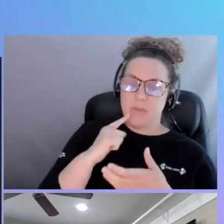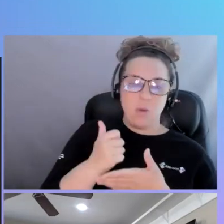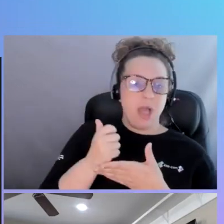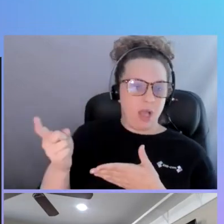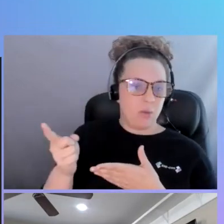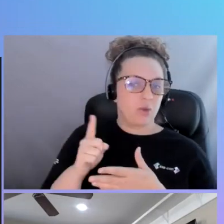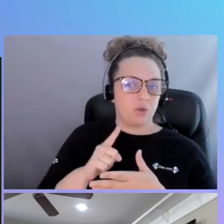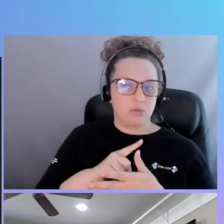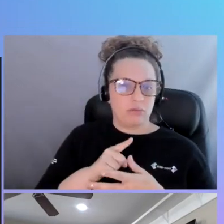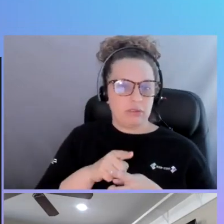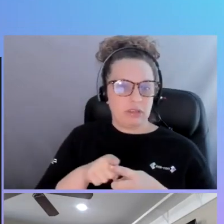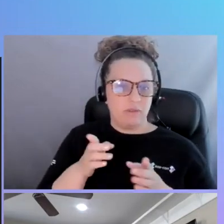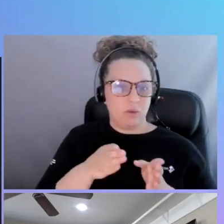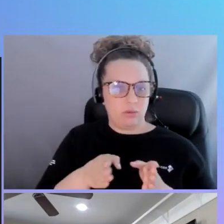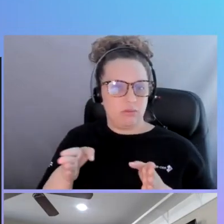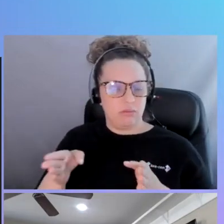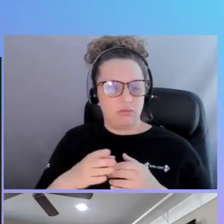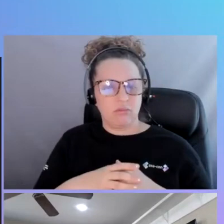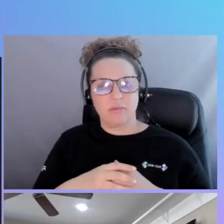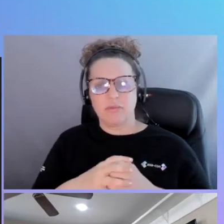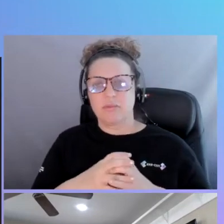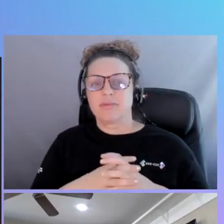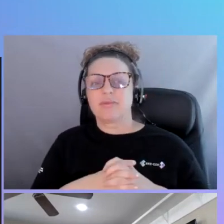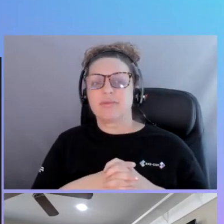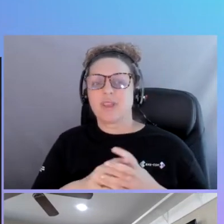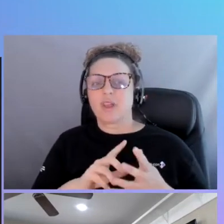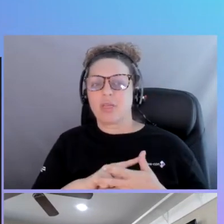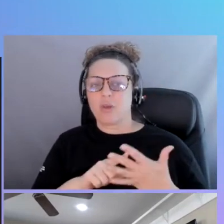going to be able to help you in different ways. So those are the